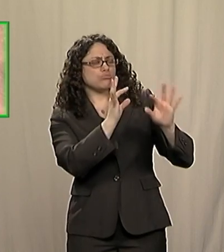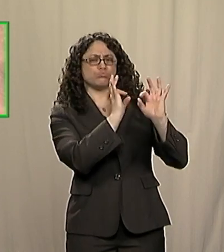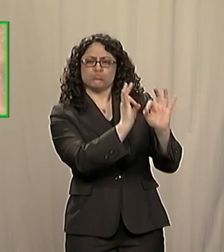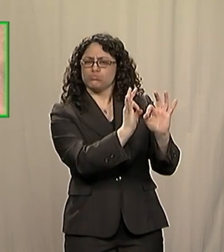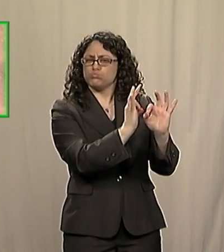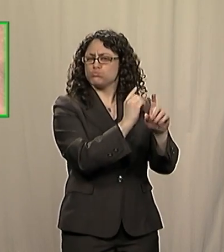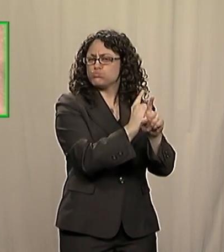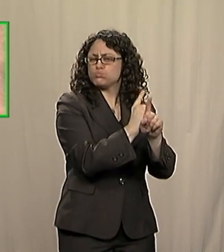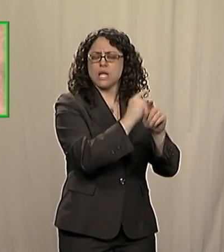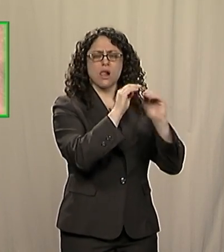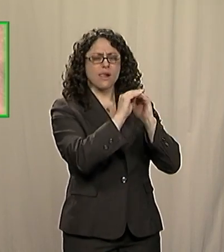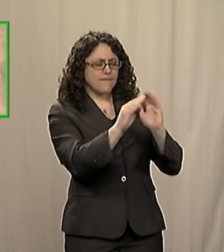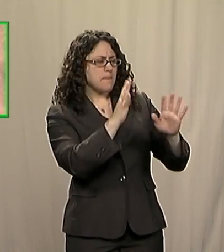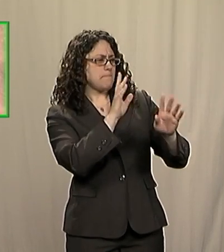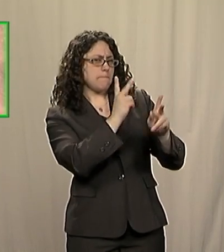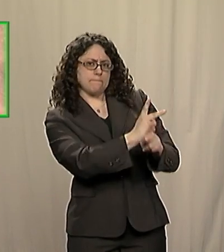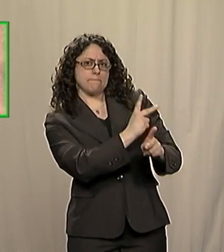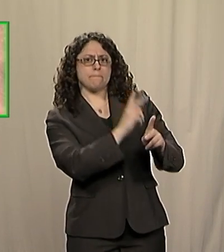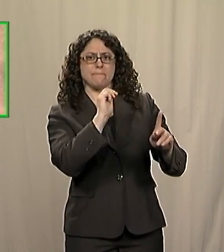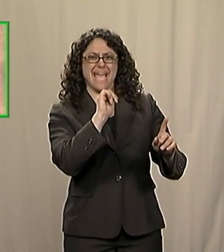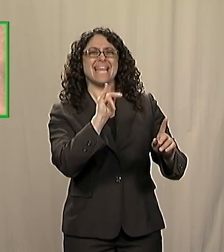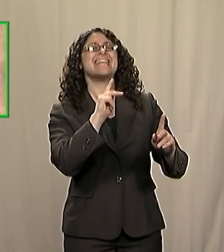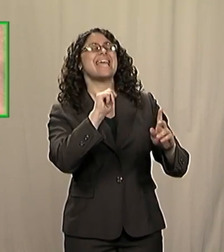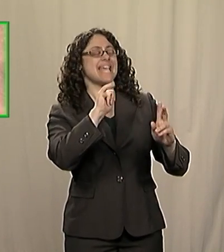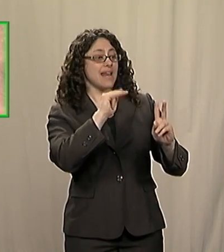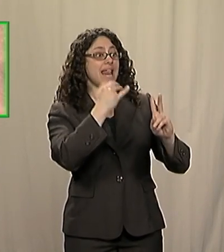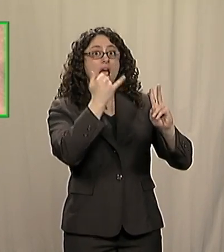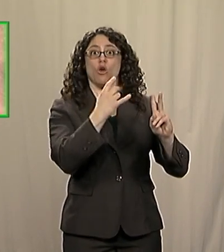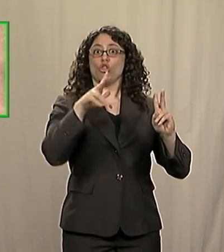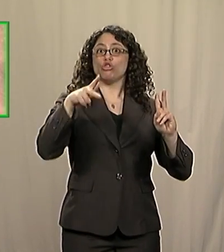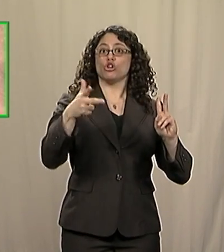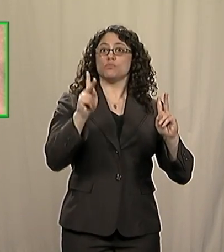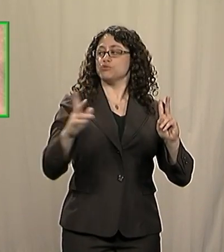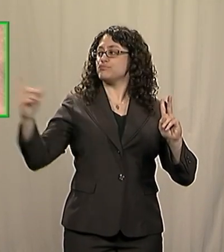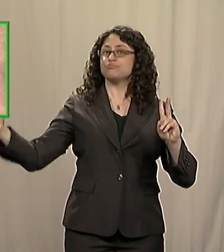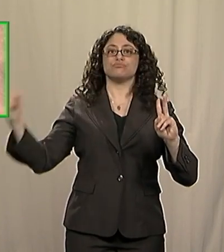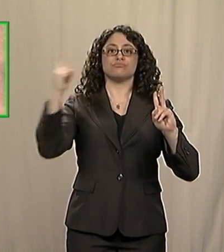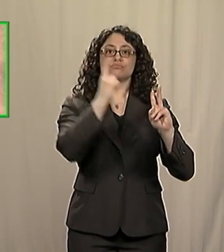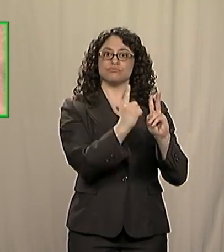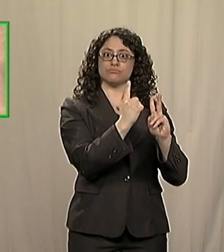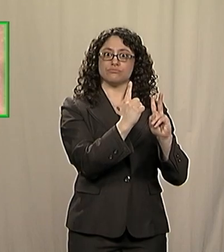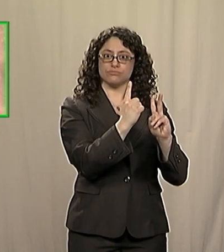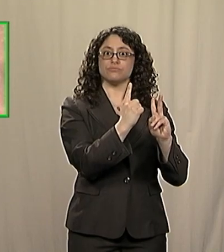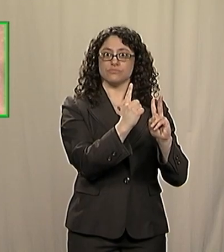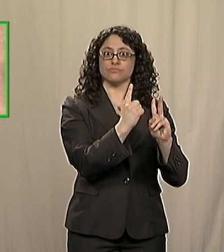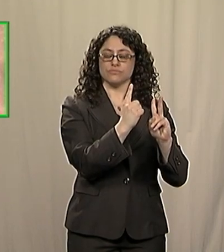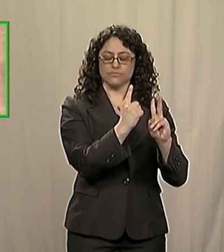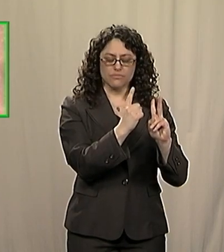that level of accommodation, and then a third person comes up whom they decide they want to be a part of that.